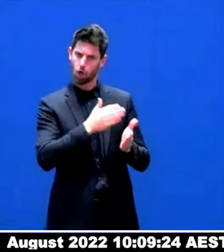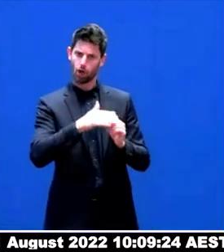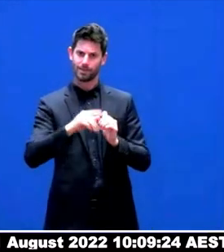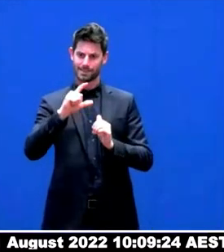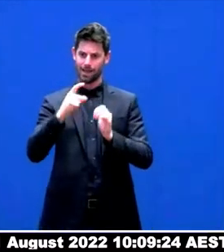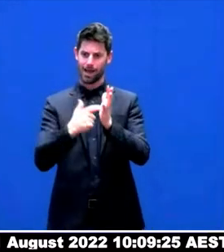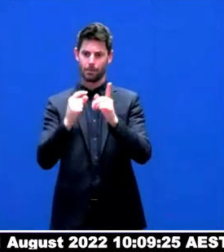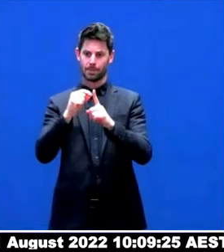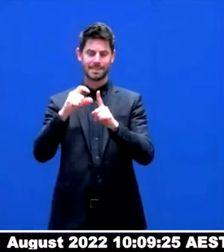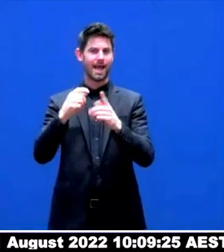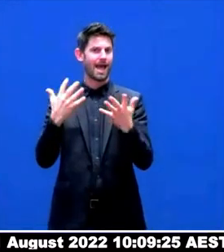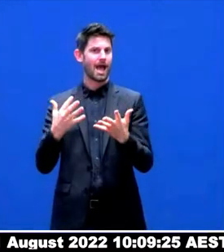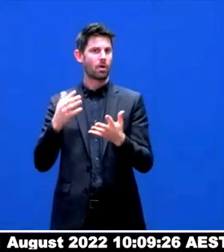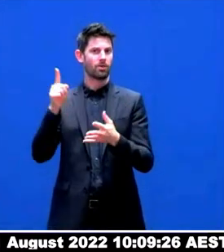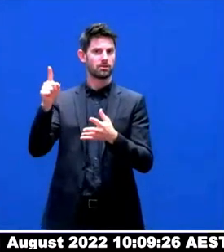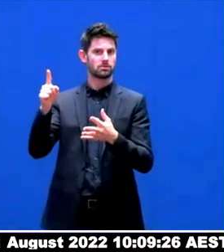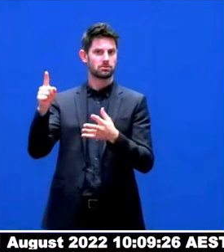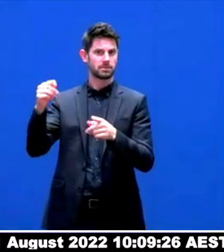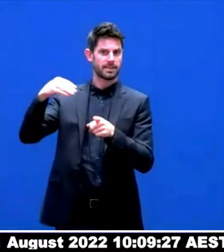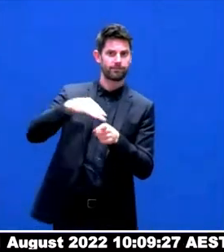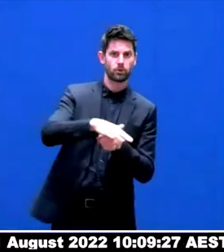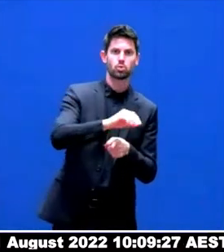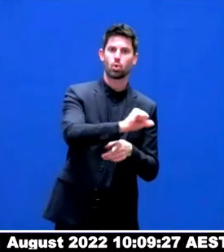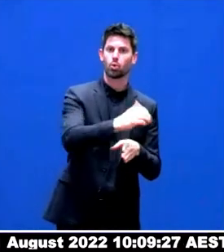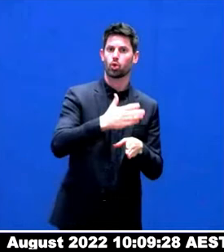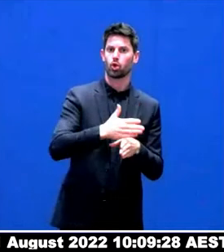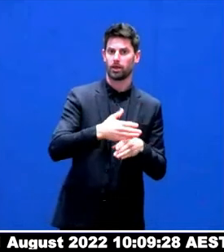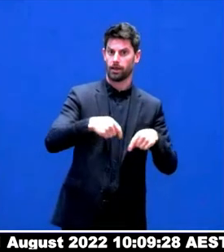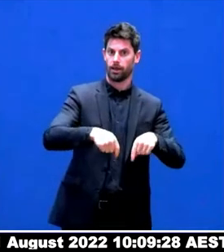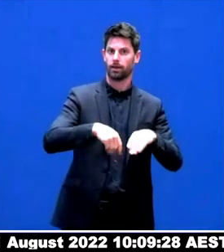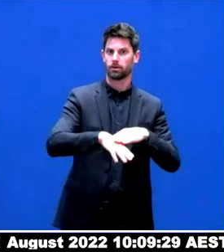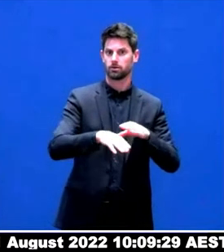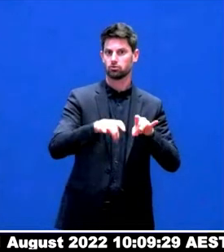Commonwealth. This is a matter that you've dealt with in the Statement, and if you want